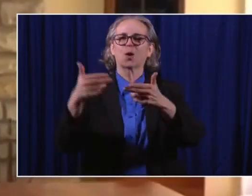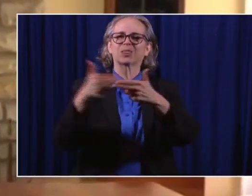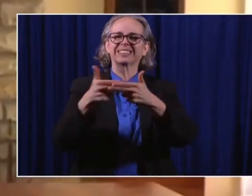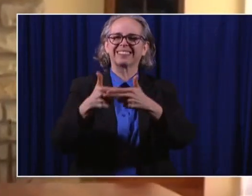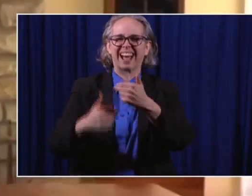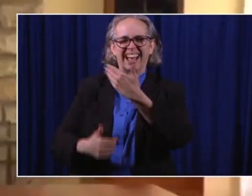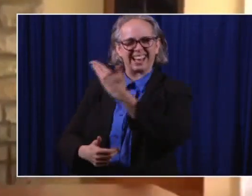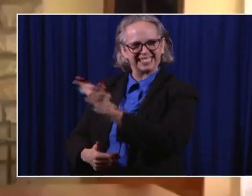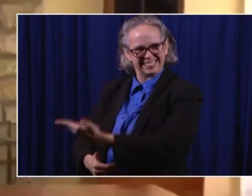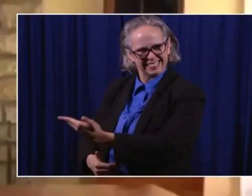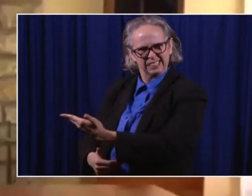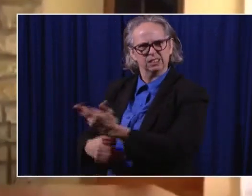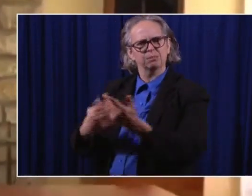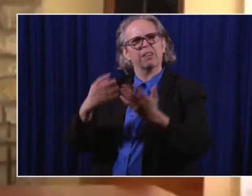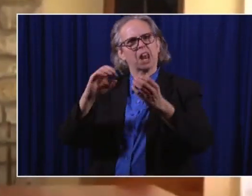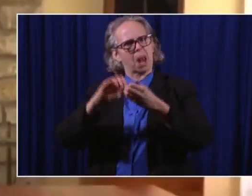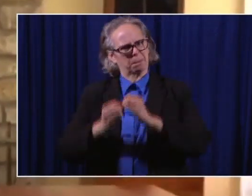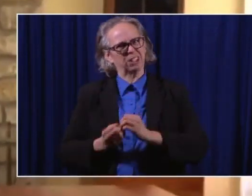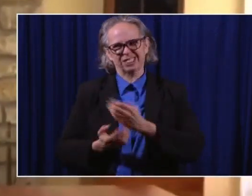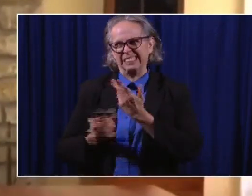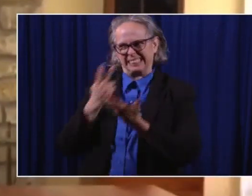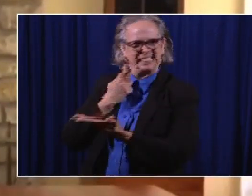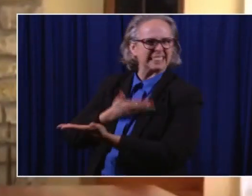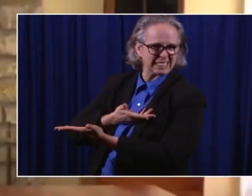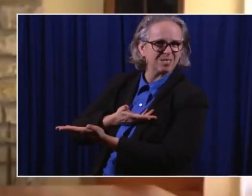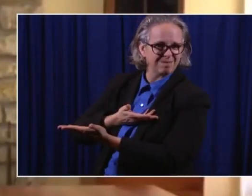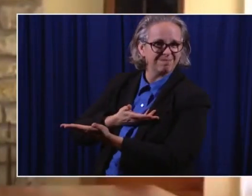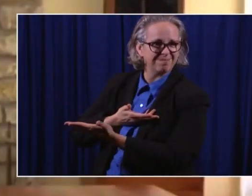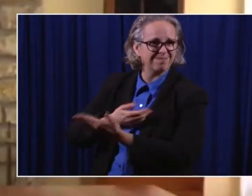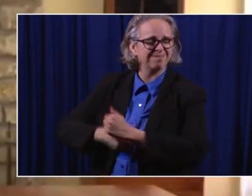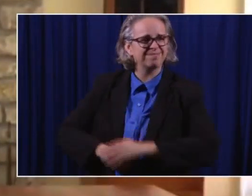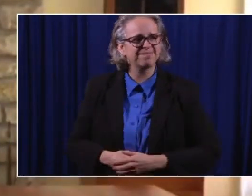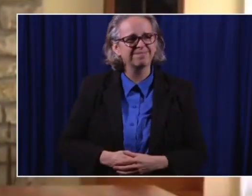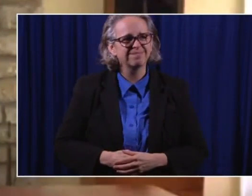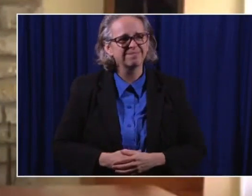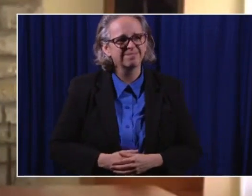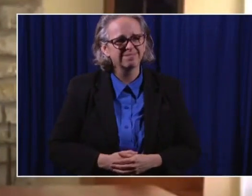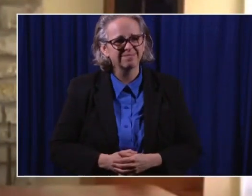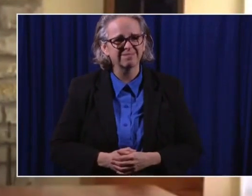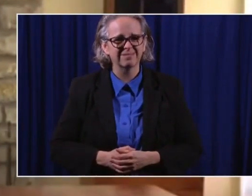ERIC IS BACK. LET'S TAKE A LOOK AT THE NUMBERS